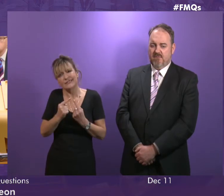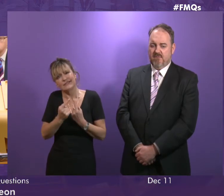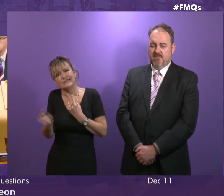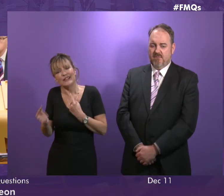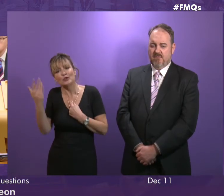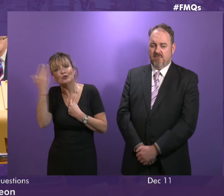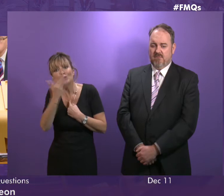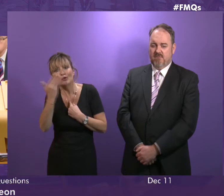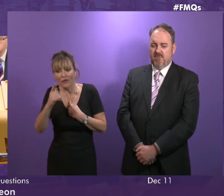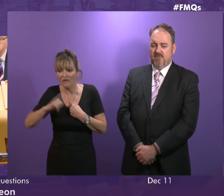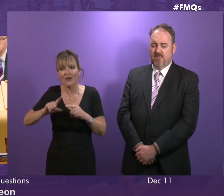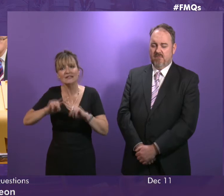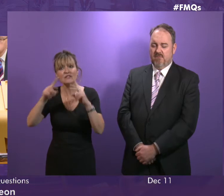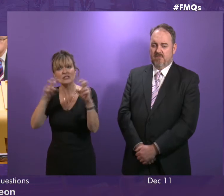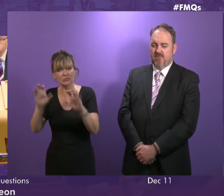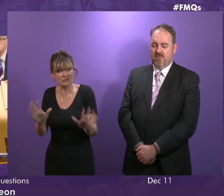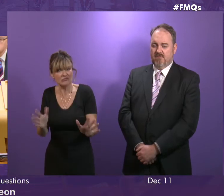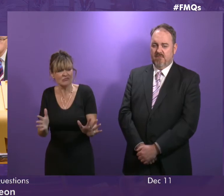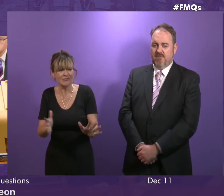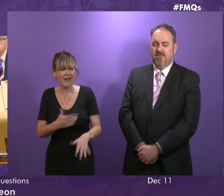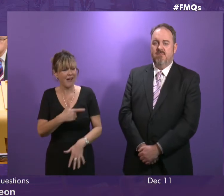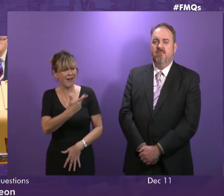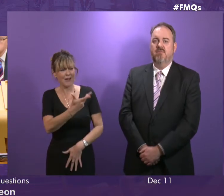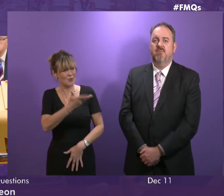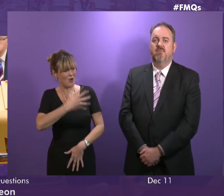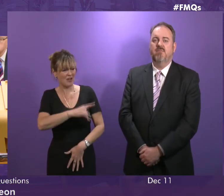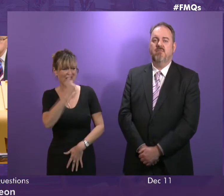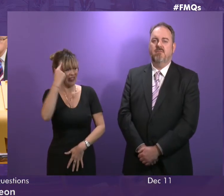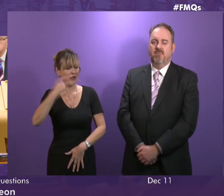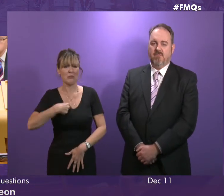required. However, it is not just about trotting out a line; there are more qualifications